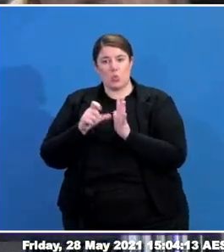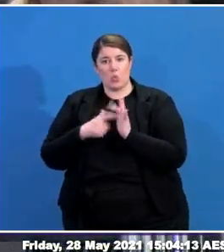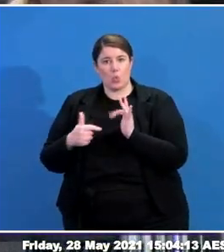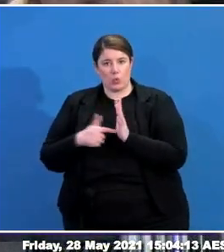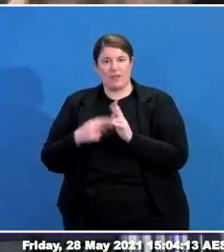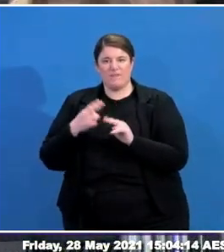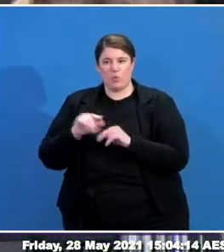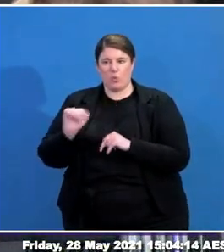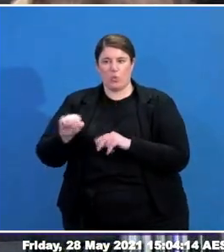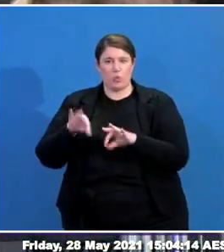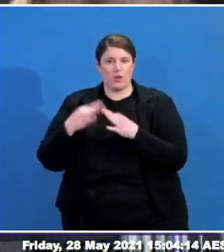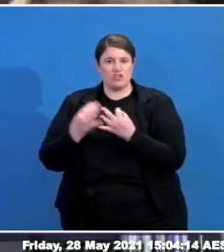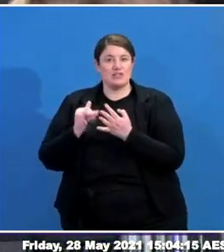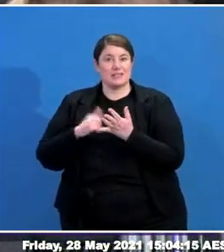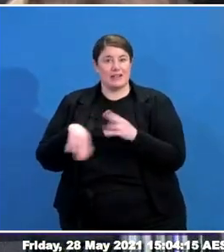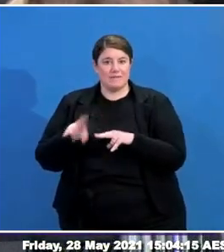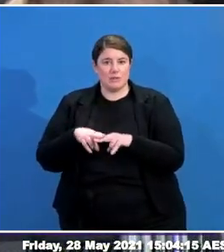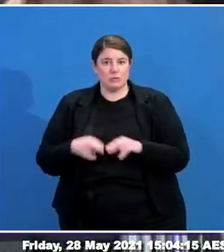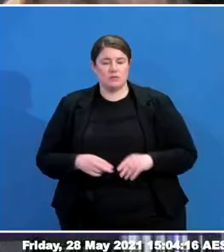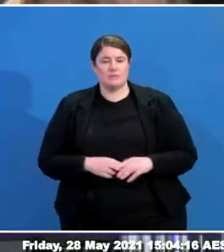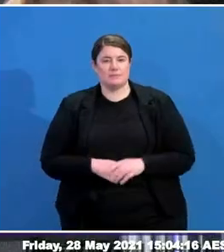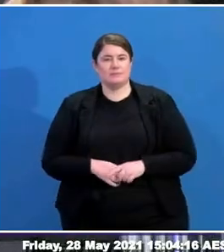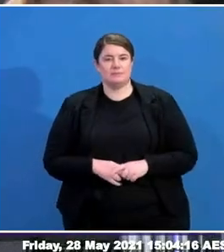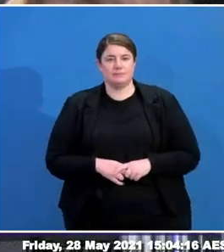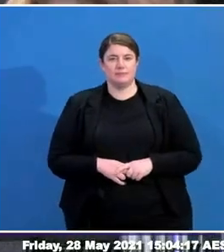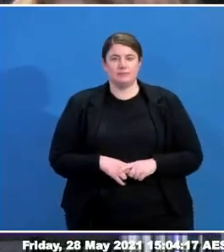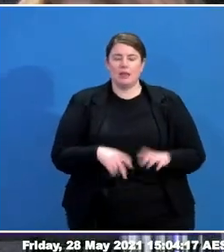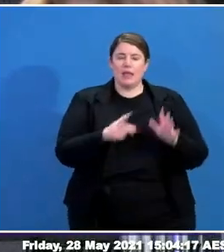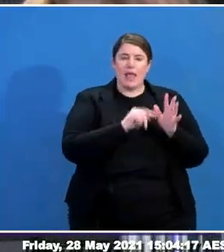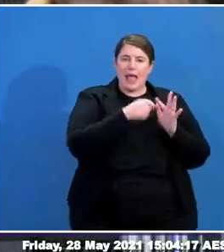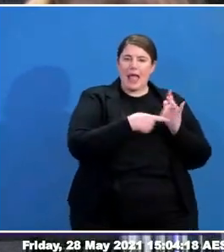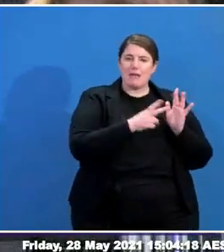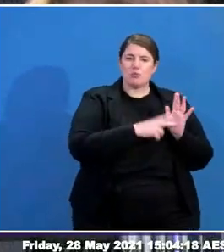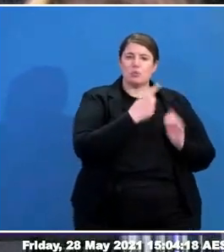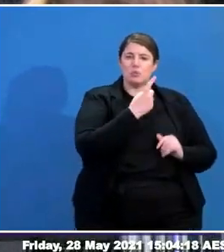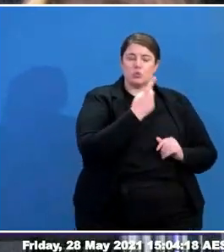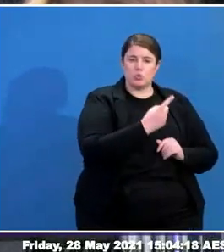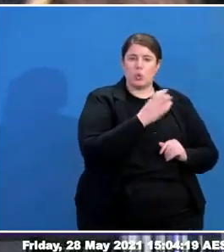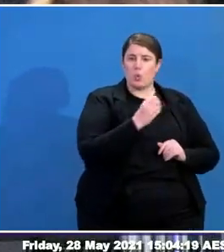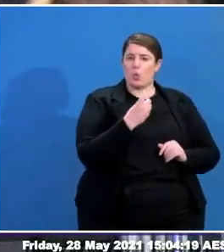Now, as at April 2019, there had already been complaints about